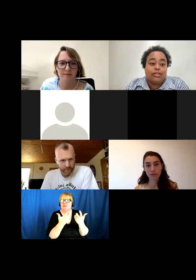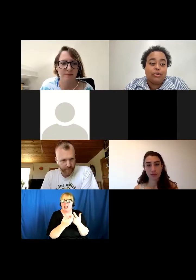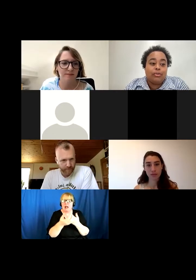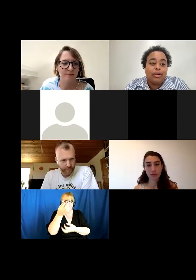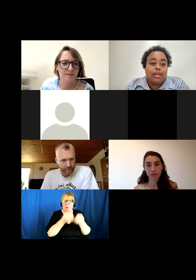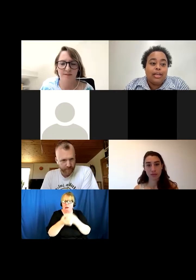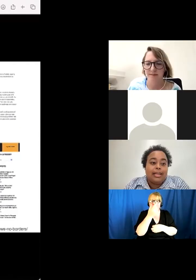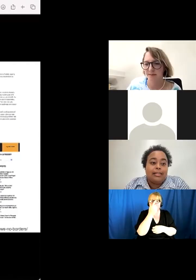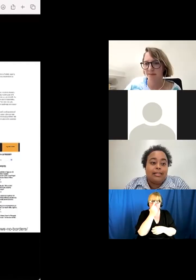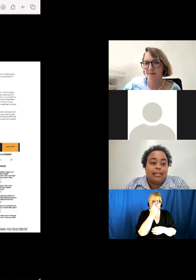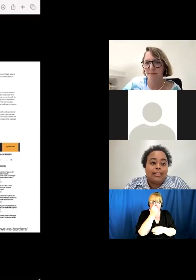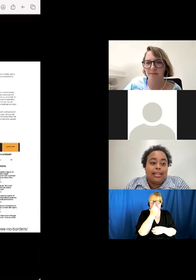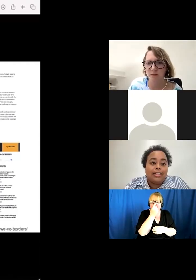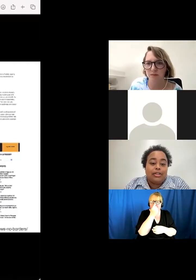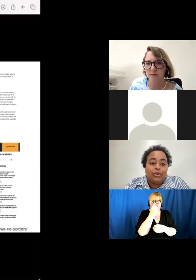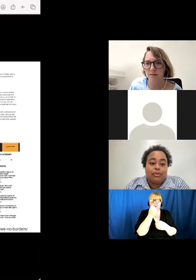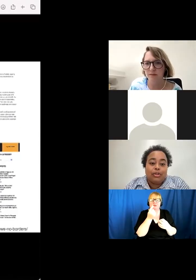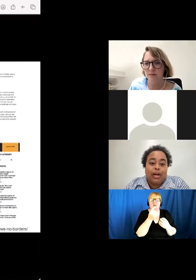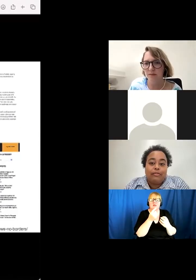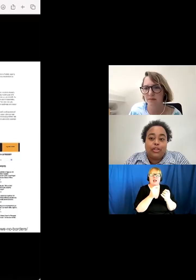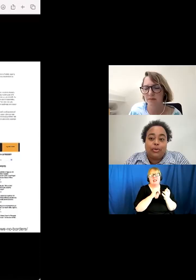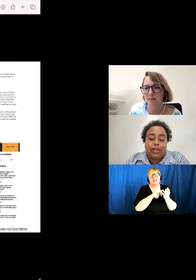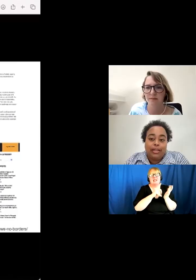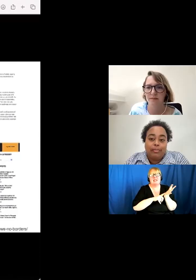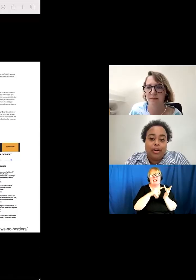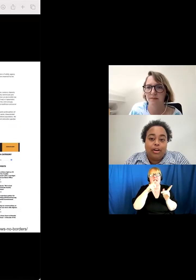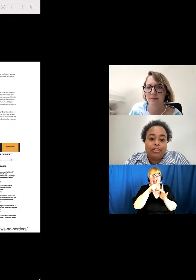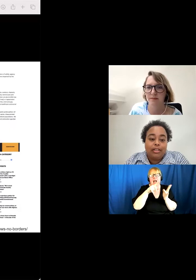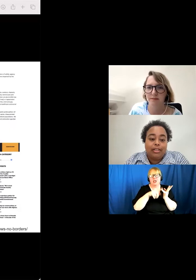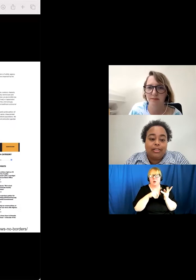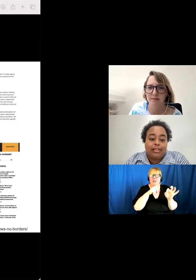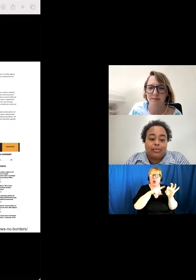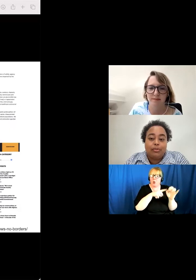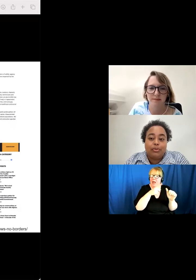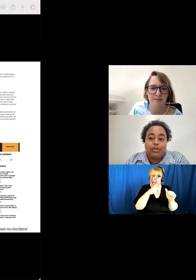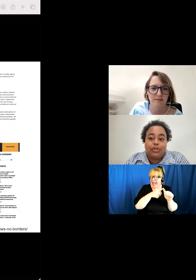So, in Slido, you have a Q&A part. And that's where you put your